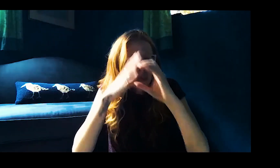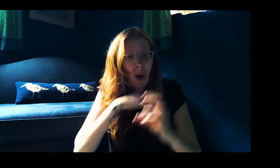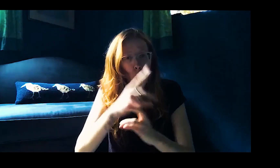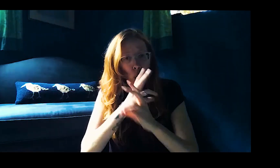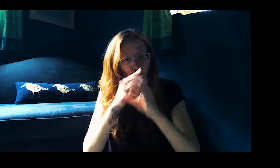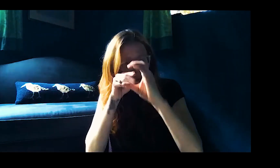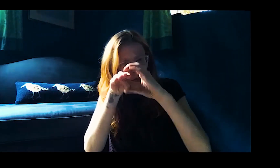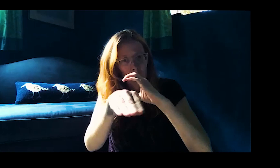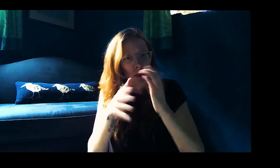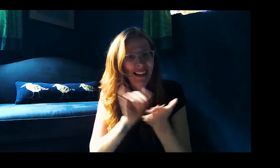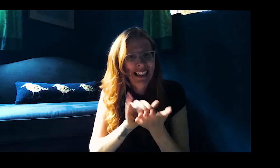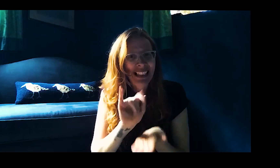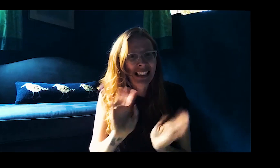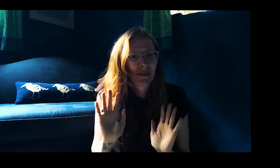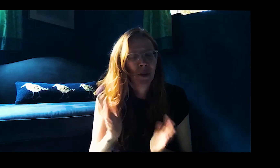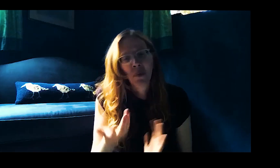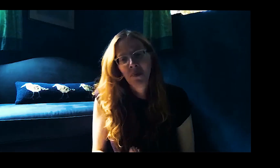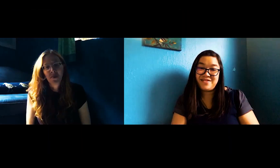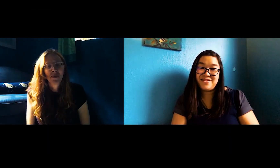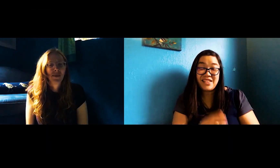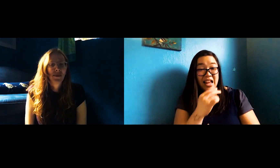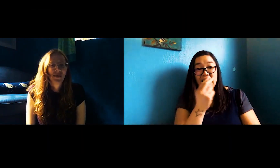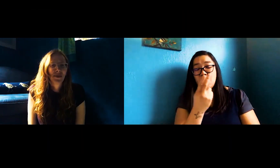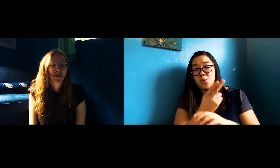auditory noise. I can get - just into what I'm looking at through the camera...